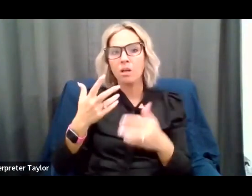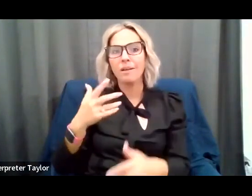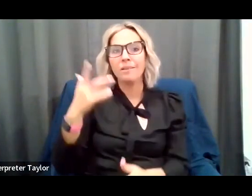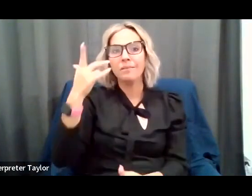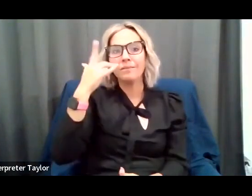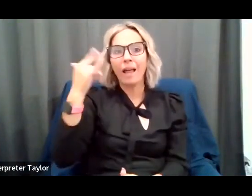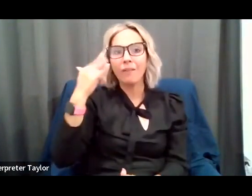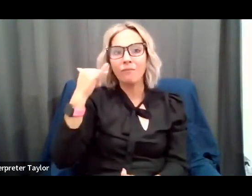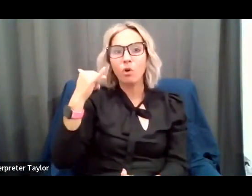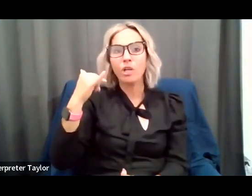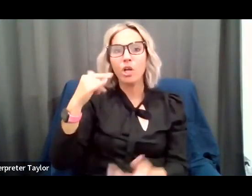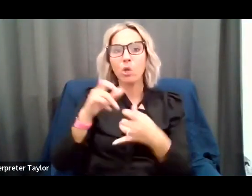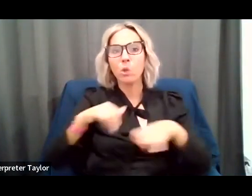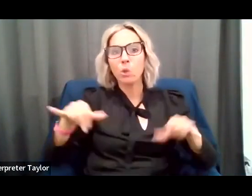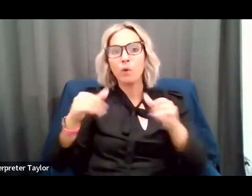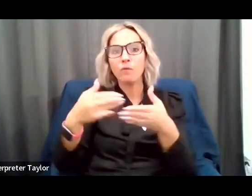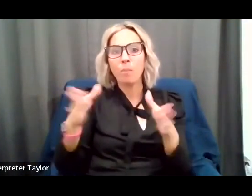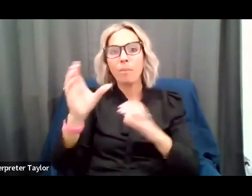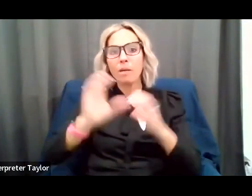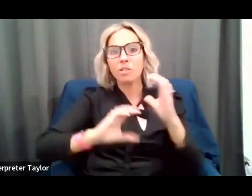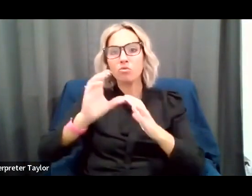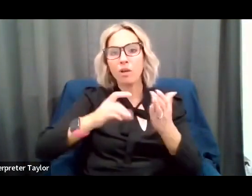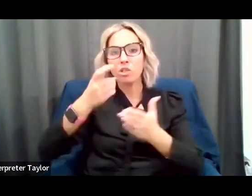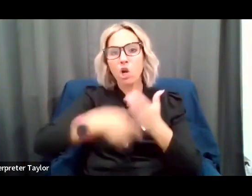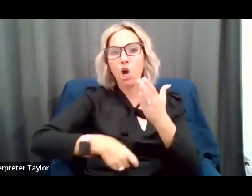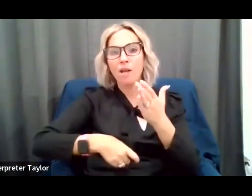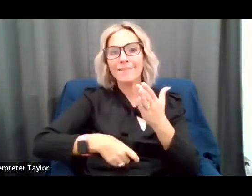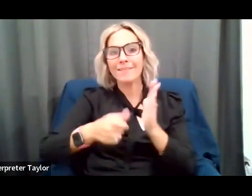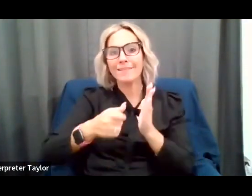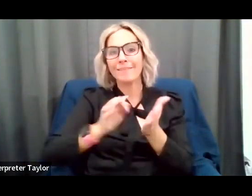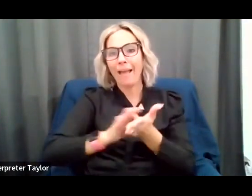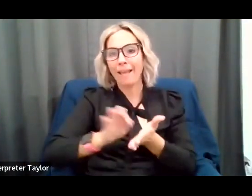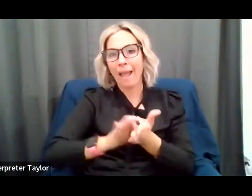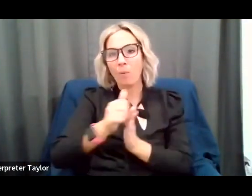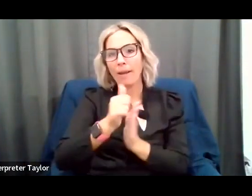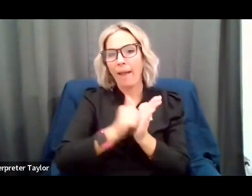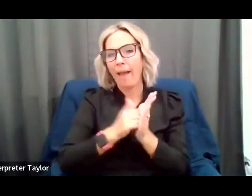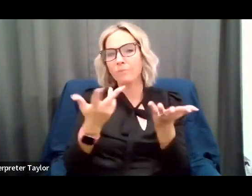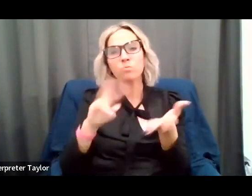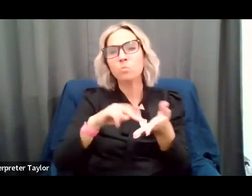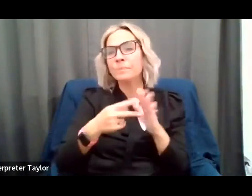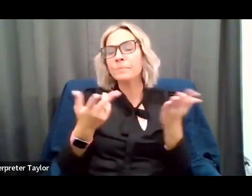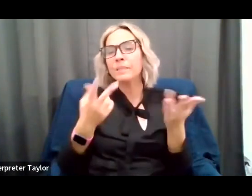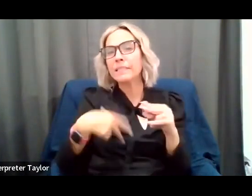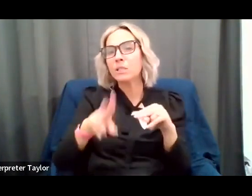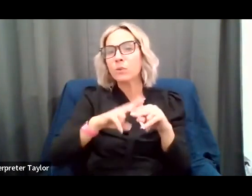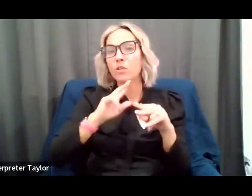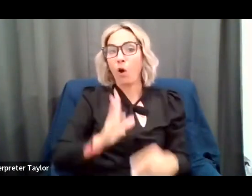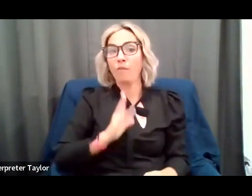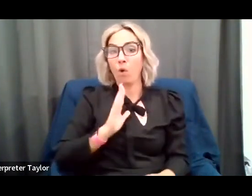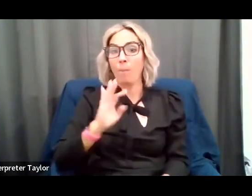Uniform Public Construction Cost Accounting Act. And what that did is it raised our formal bid threshold for